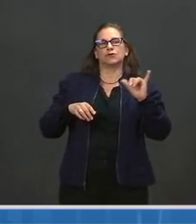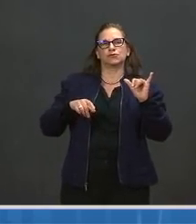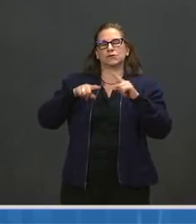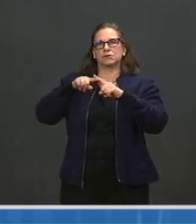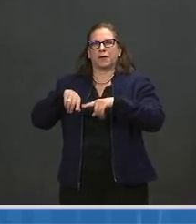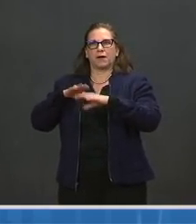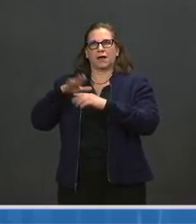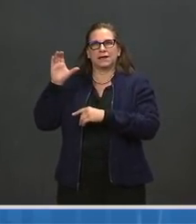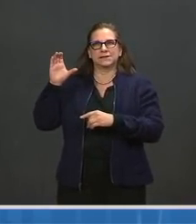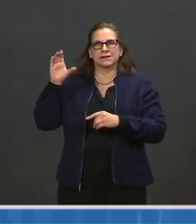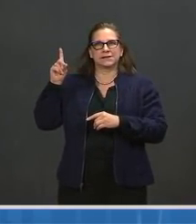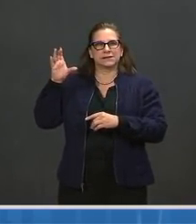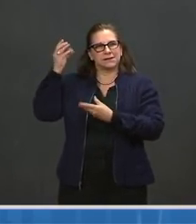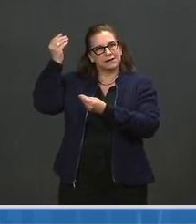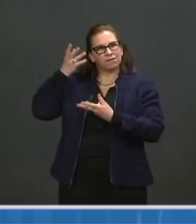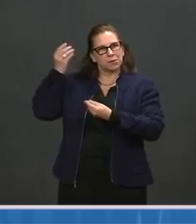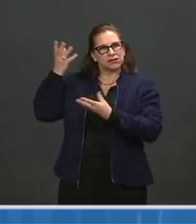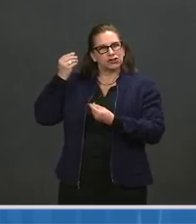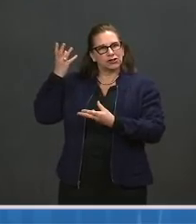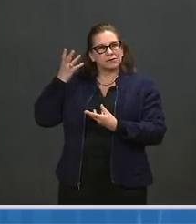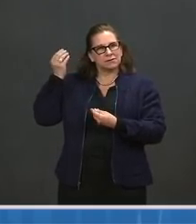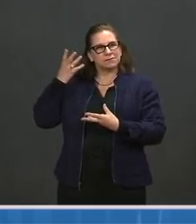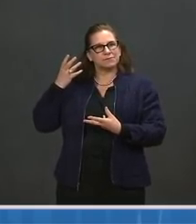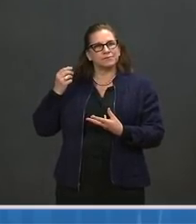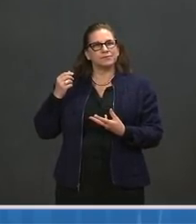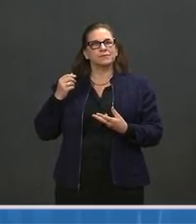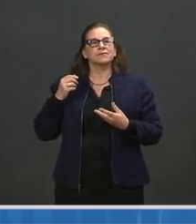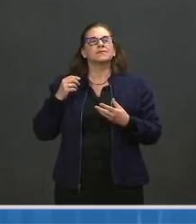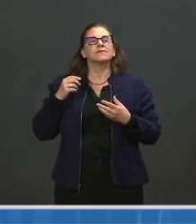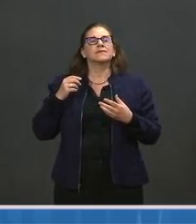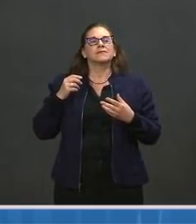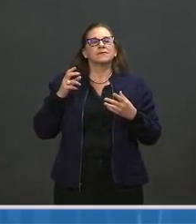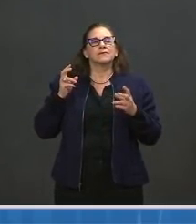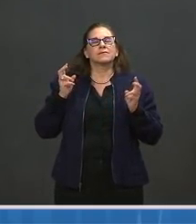In fact, against the backdrop of inequity in vaccine distribution generally,